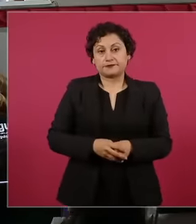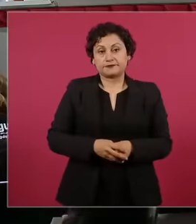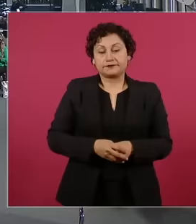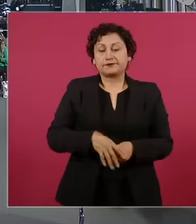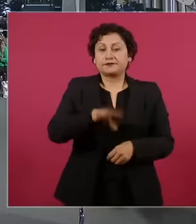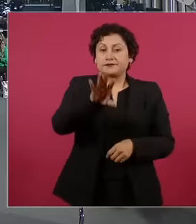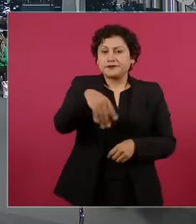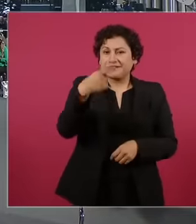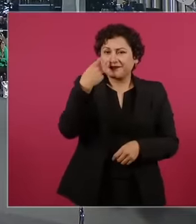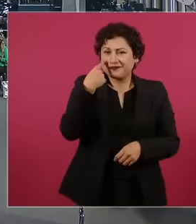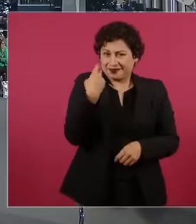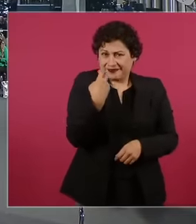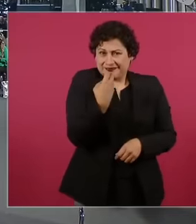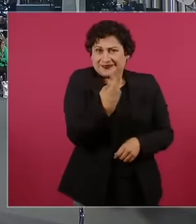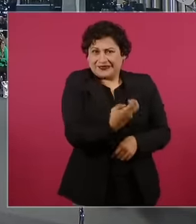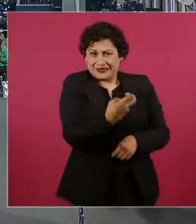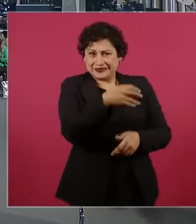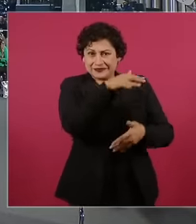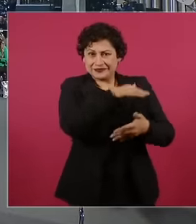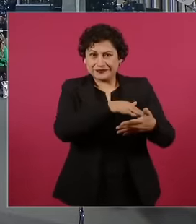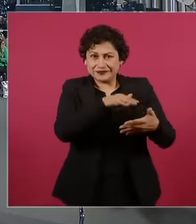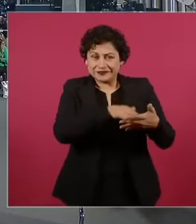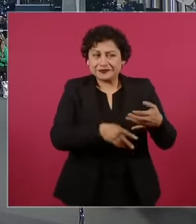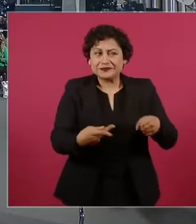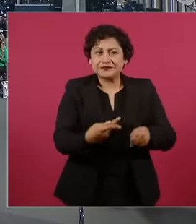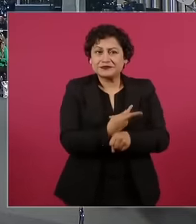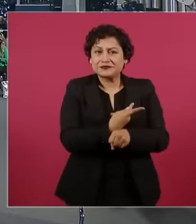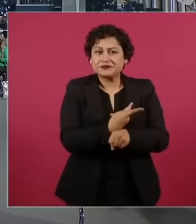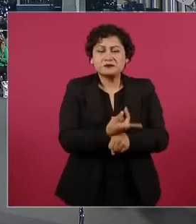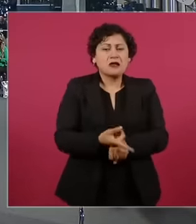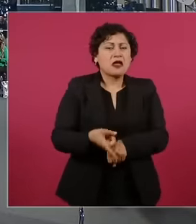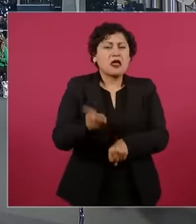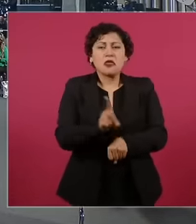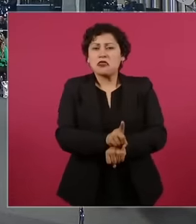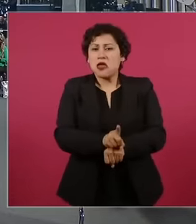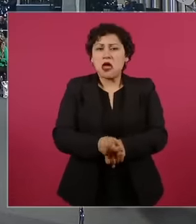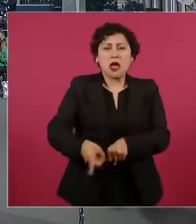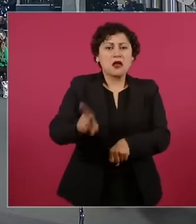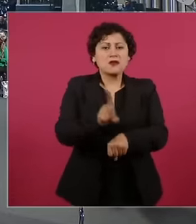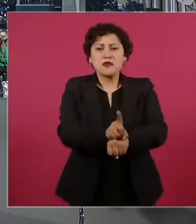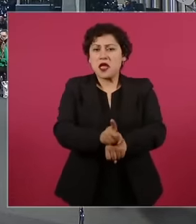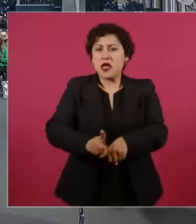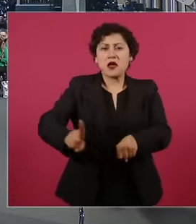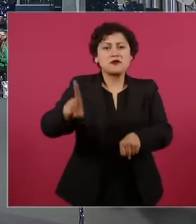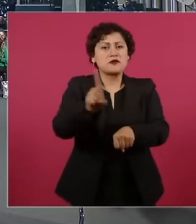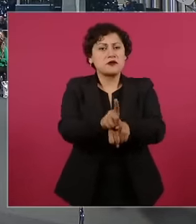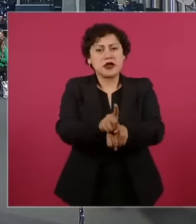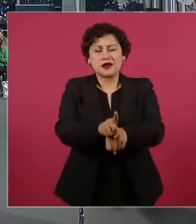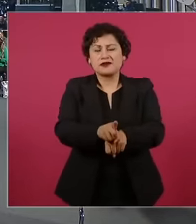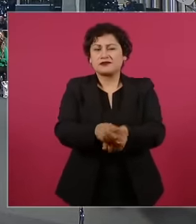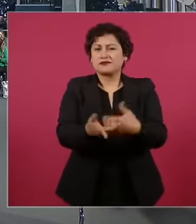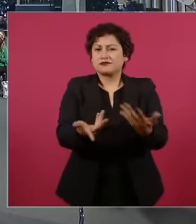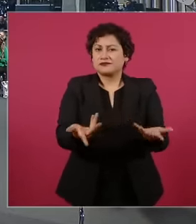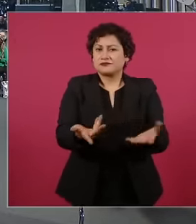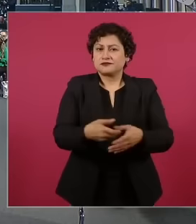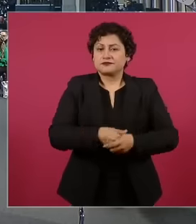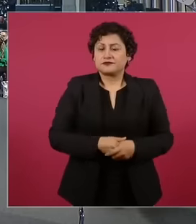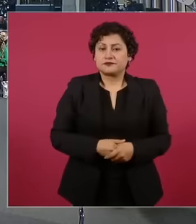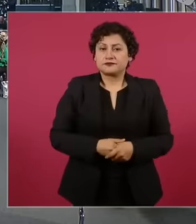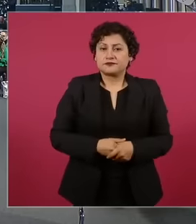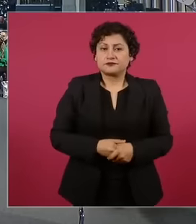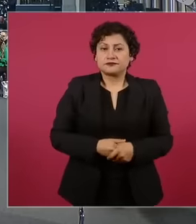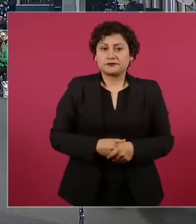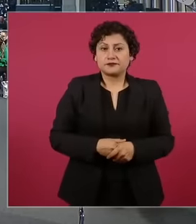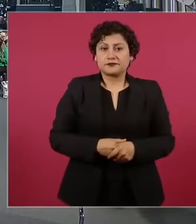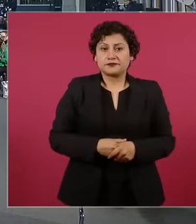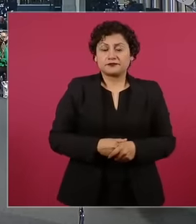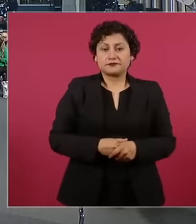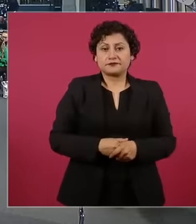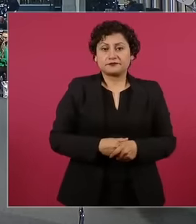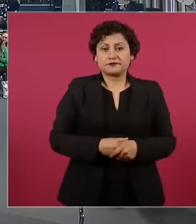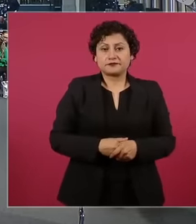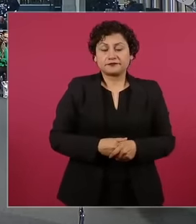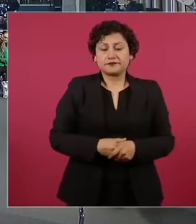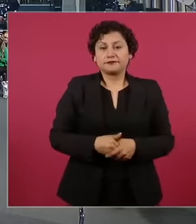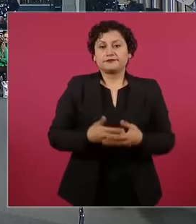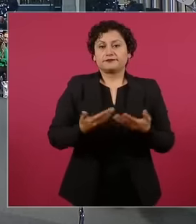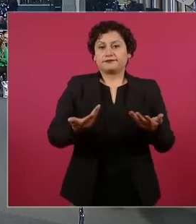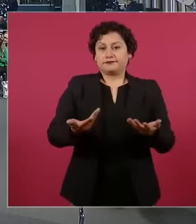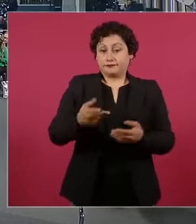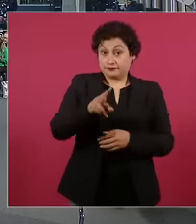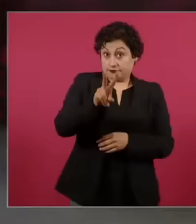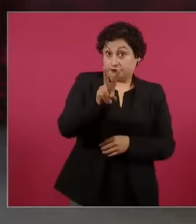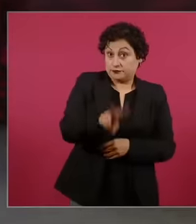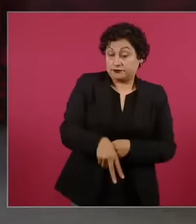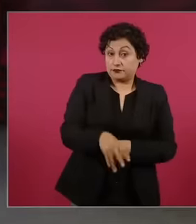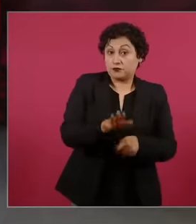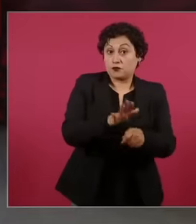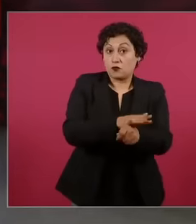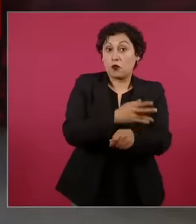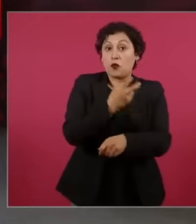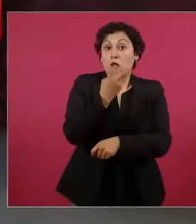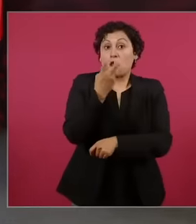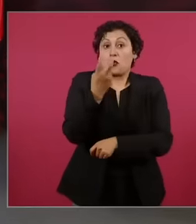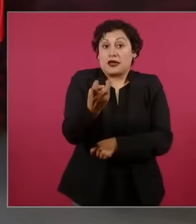daily newspaper So how are we not going to reform the